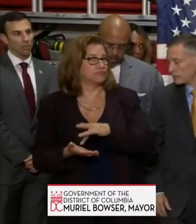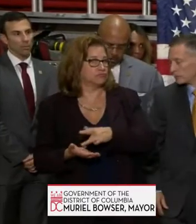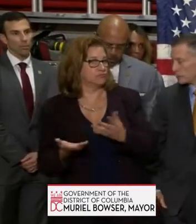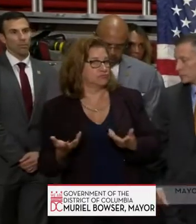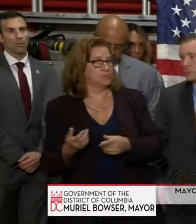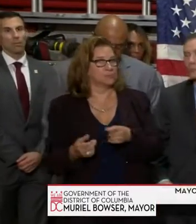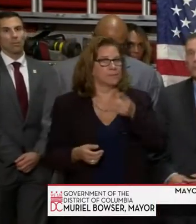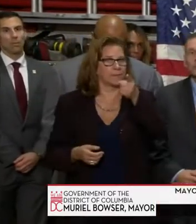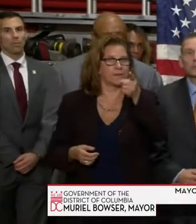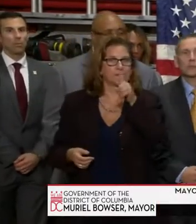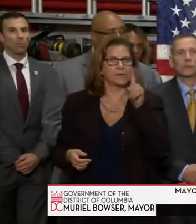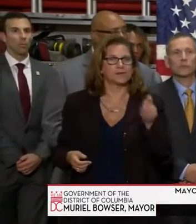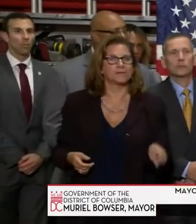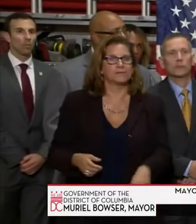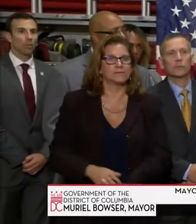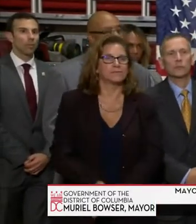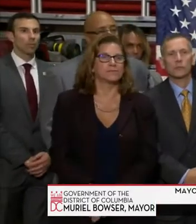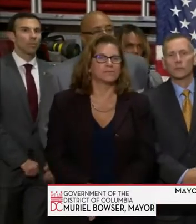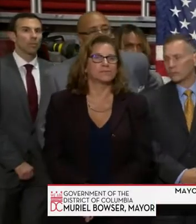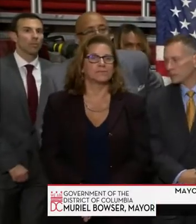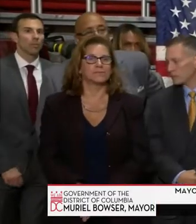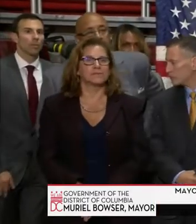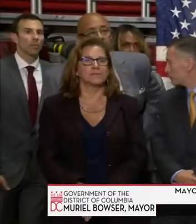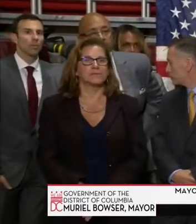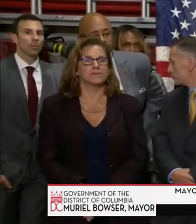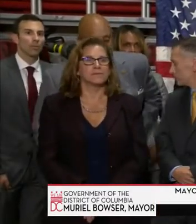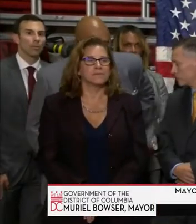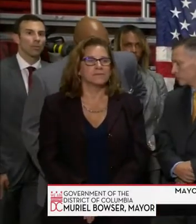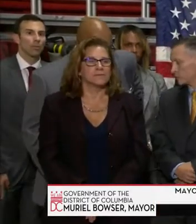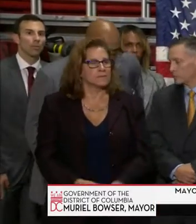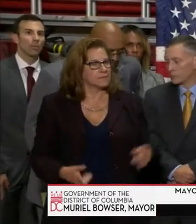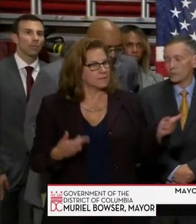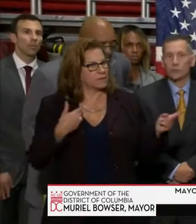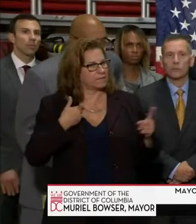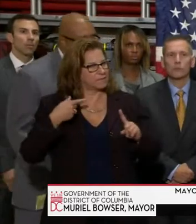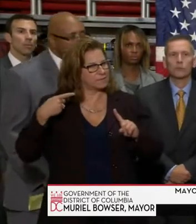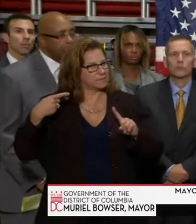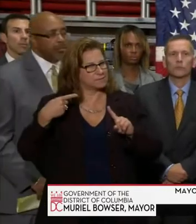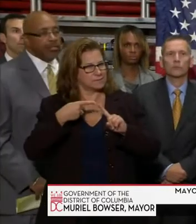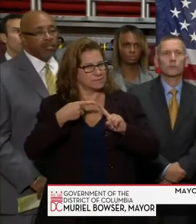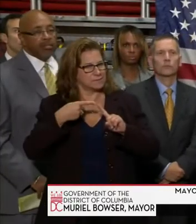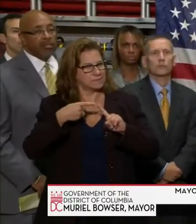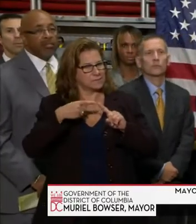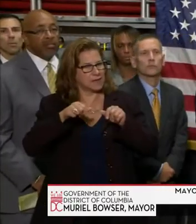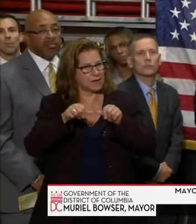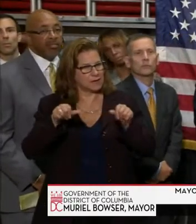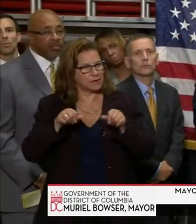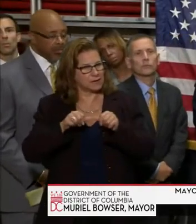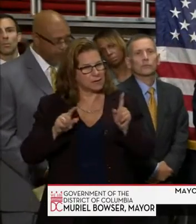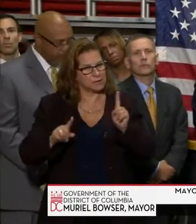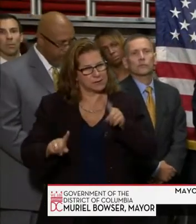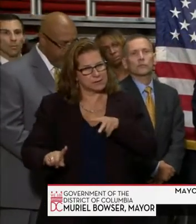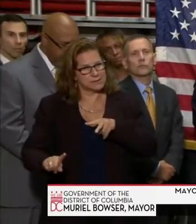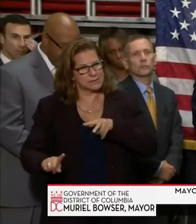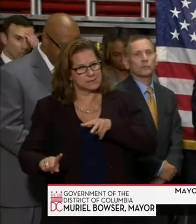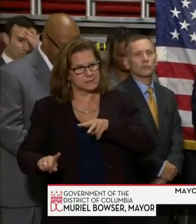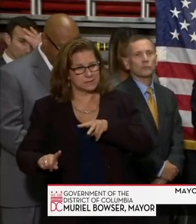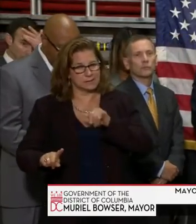DO YOU GUYS HAVE A SPECIFIC AREA WHERE YOU ARE MONITORING FOR FLOODING? >> MAYOR: YES.